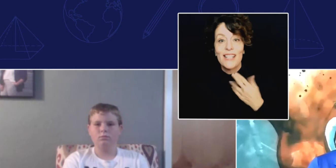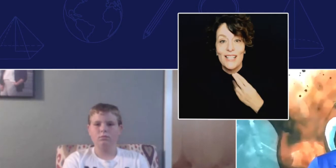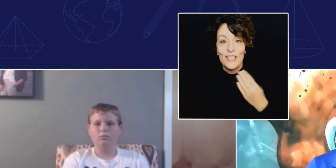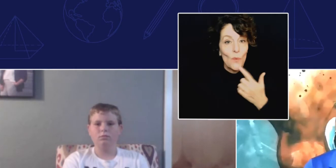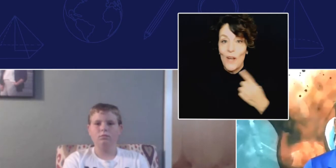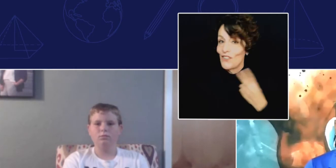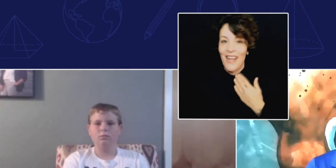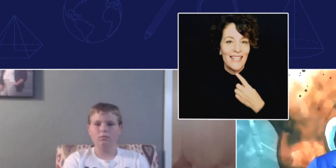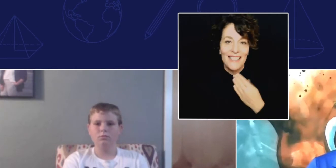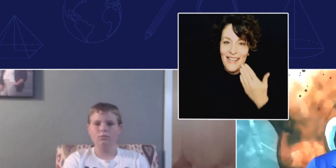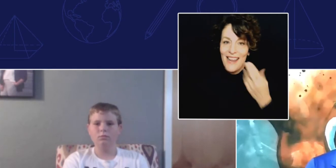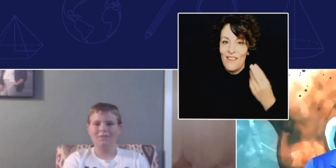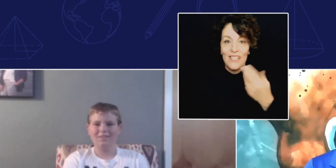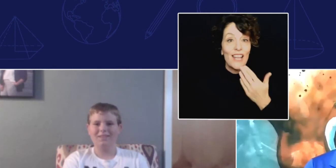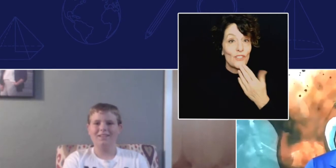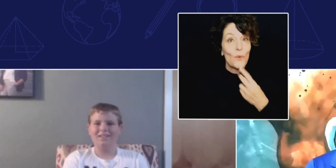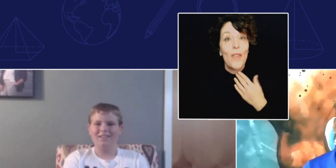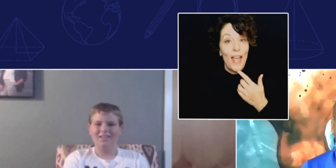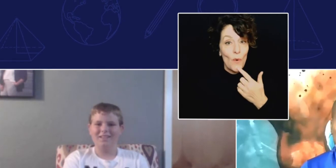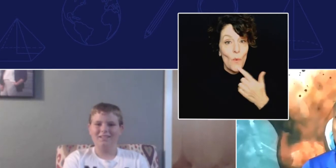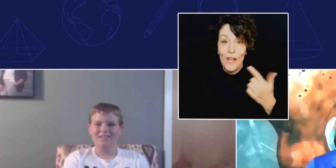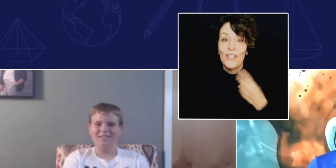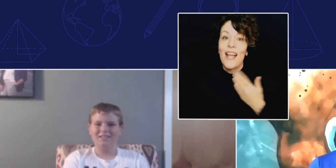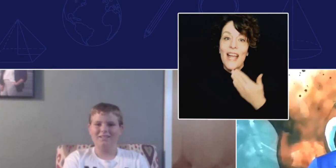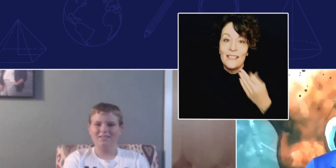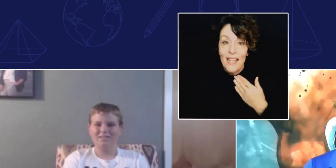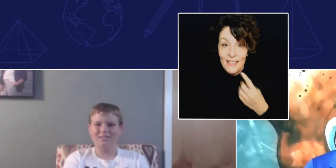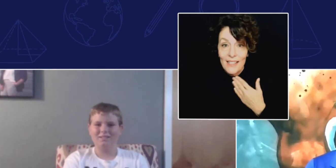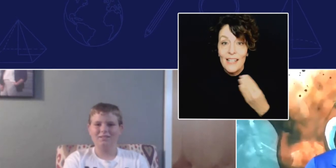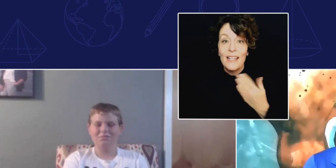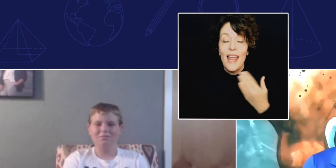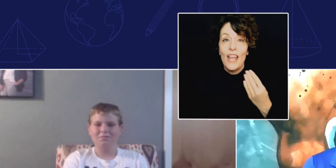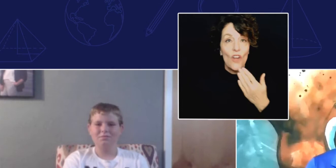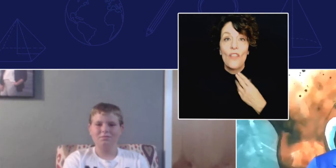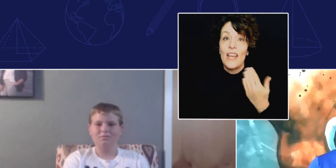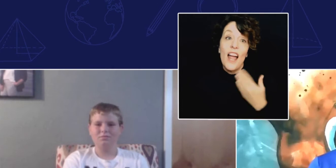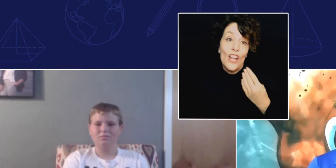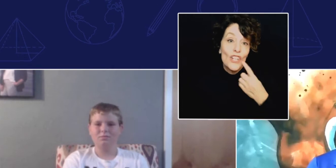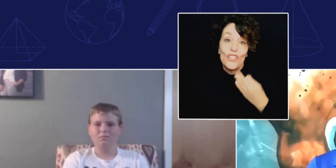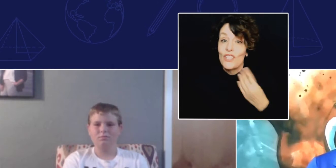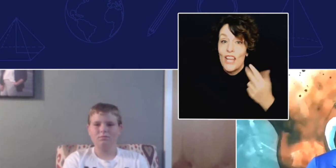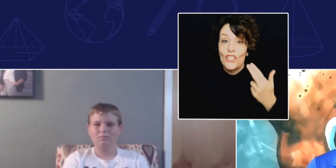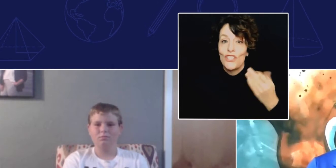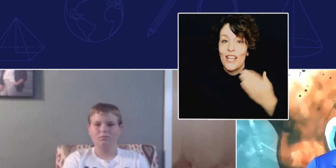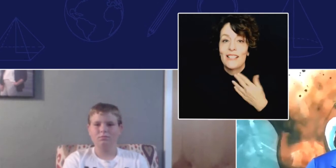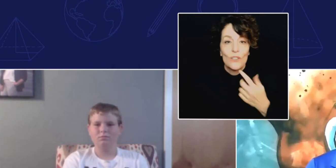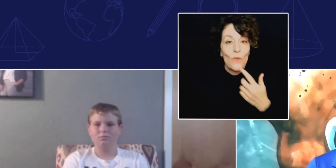and I didn't even get to do that welding. I tested it, I did all of that and I understand probably just as